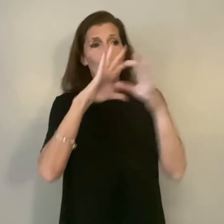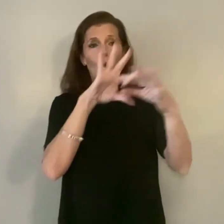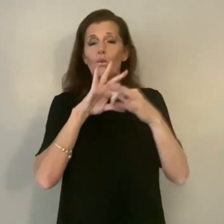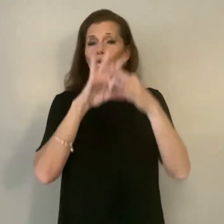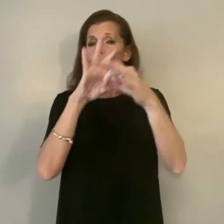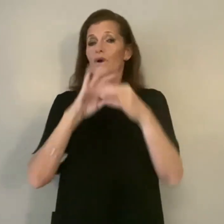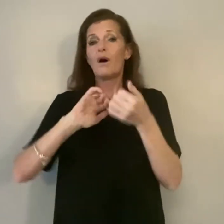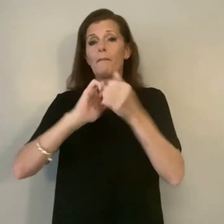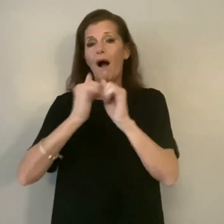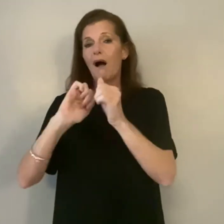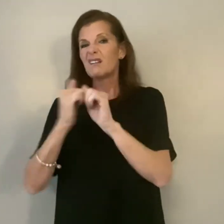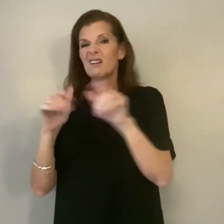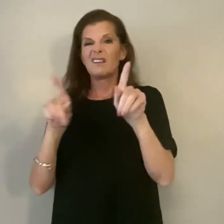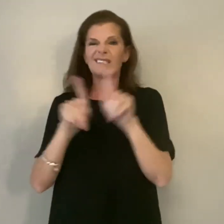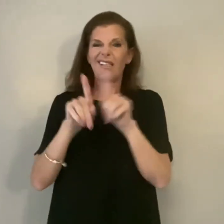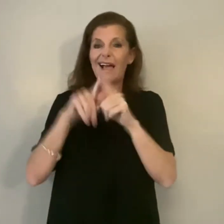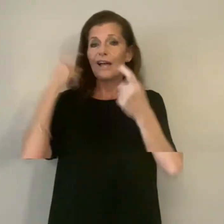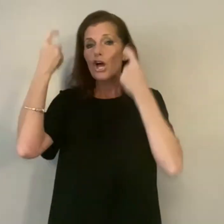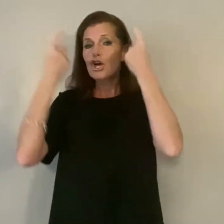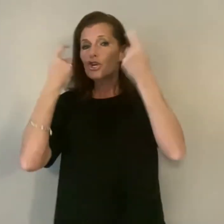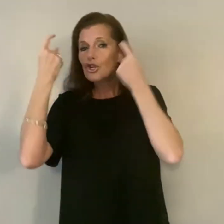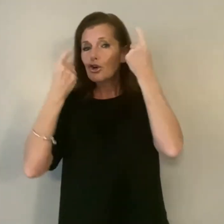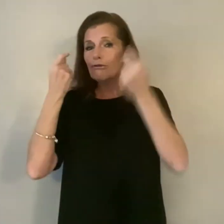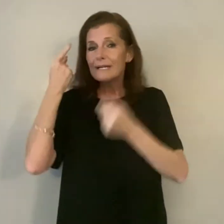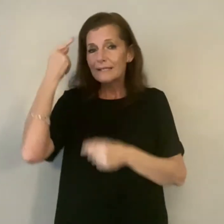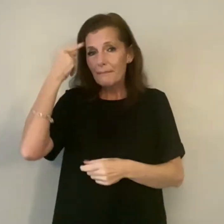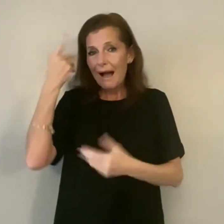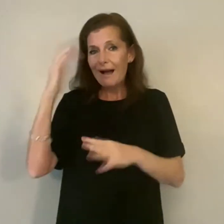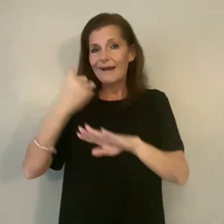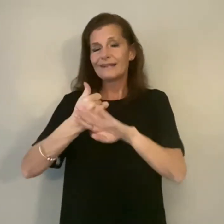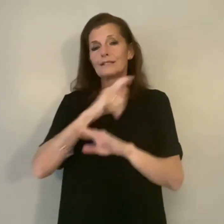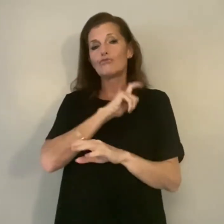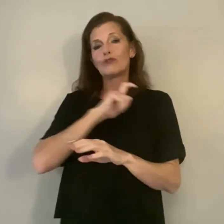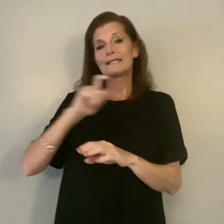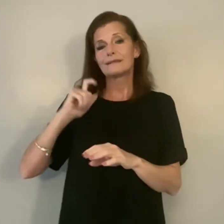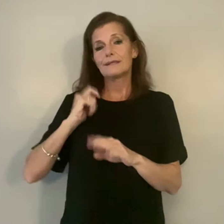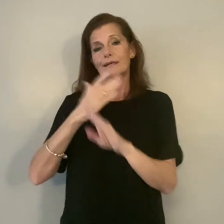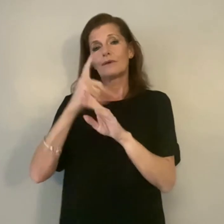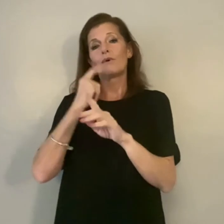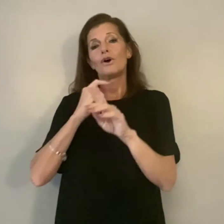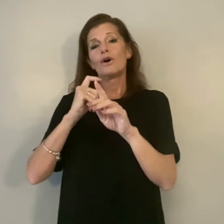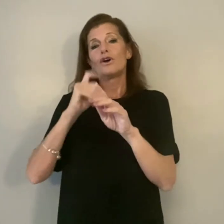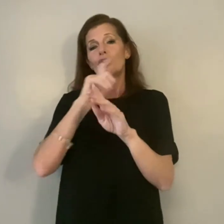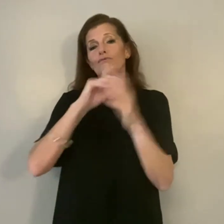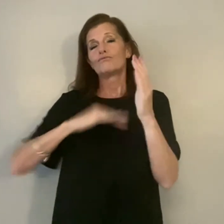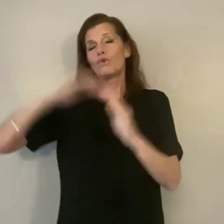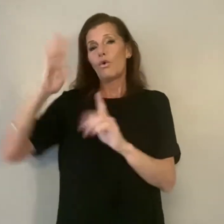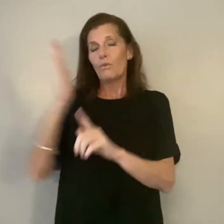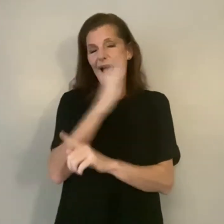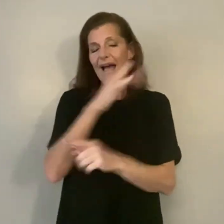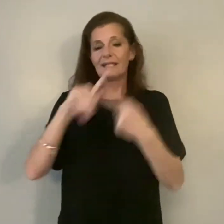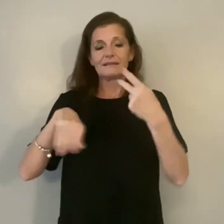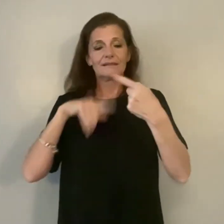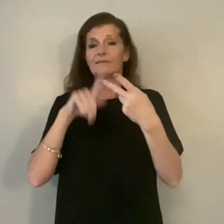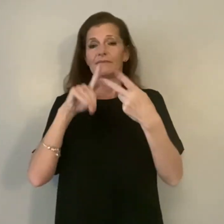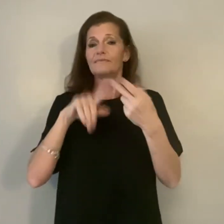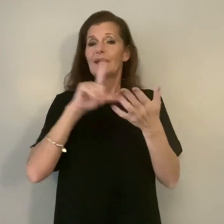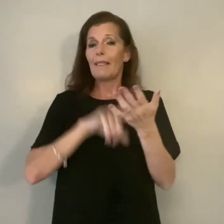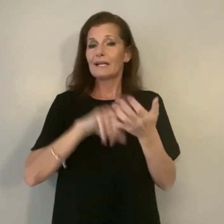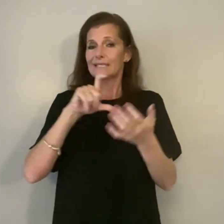collaborating with partners like Curious Minds who are based in Preston but work across the Northwest Lancaster County council